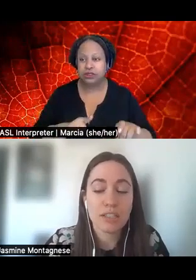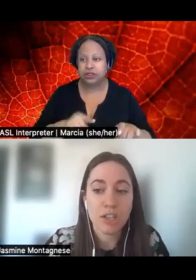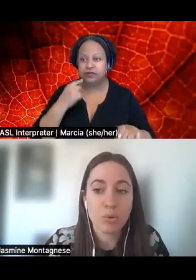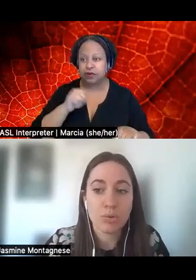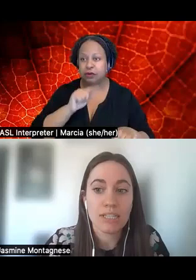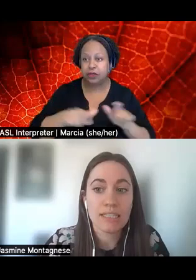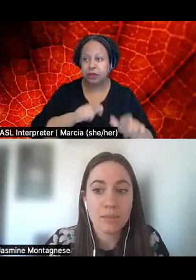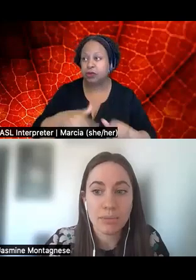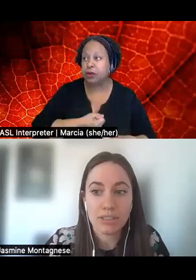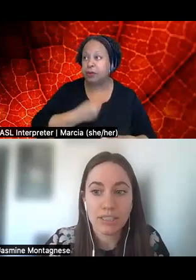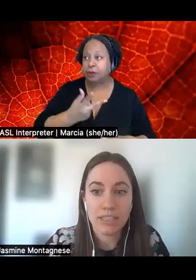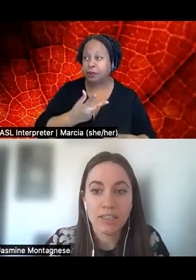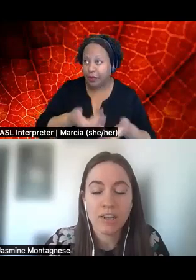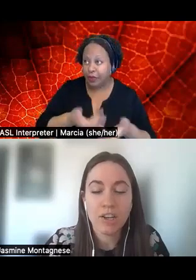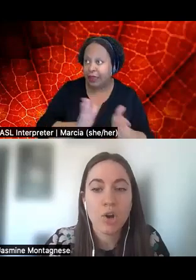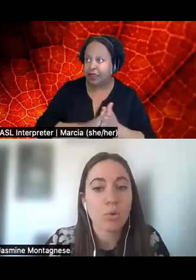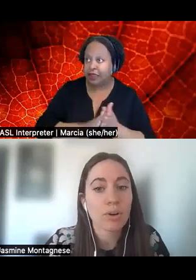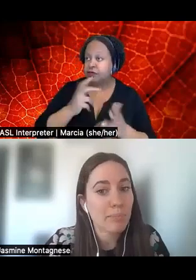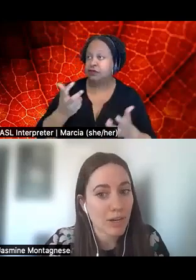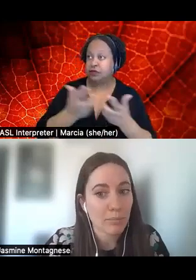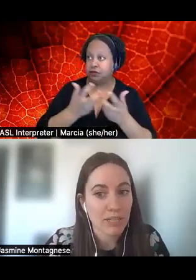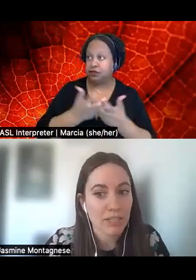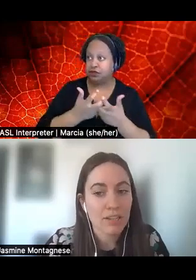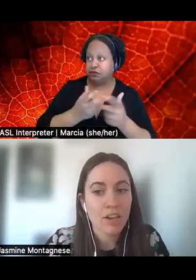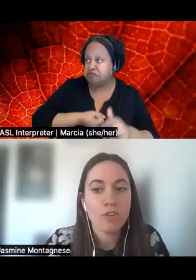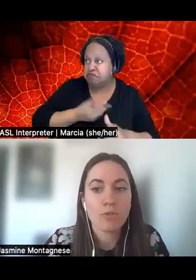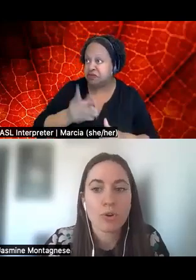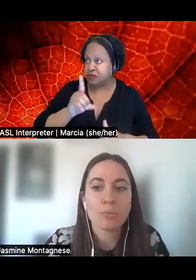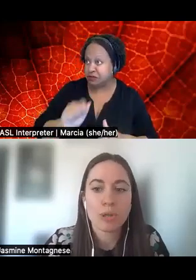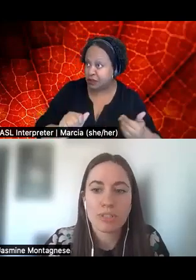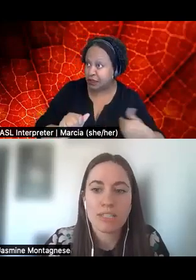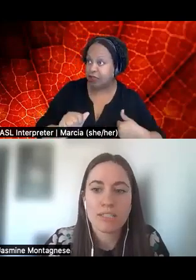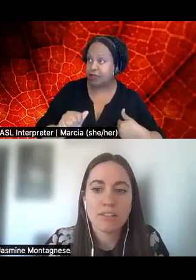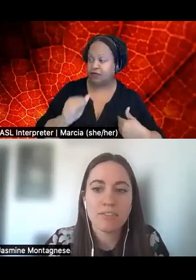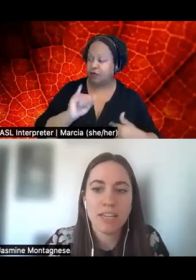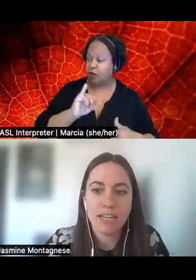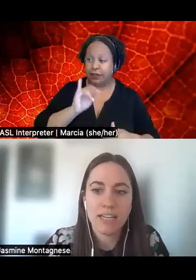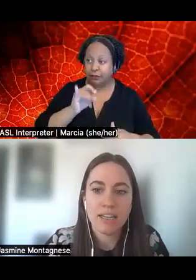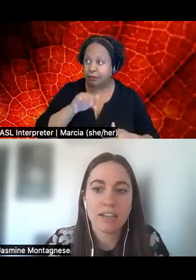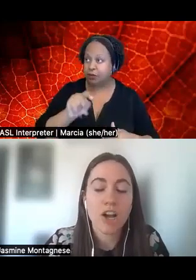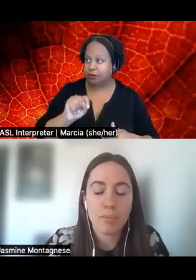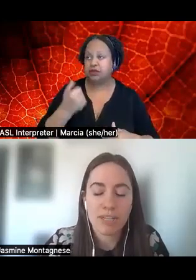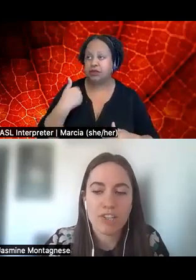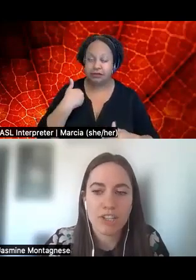disclose a disability or impairment for the purposes of gaining an accommodation.